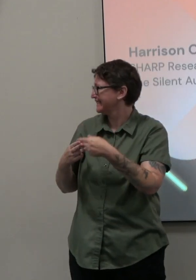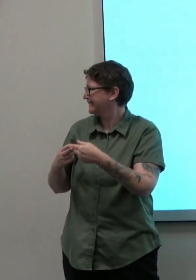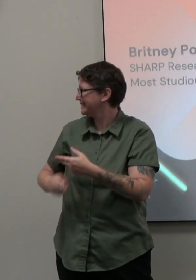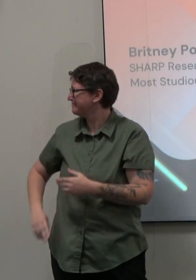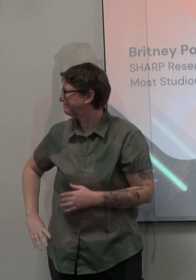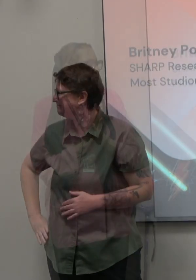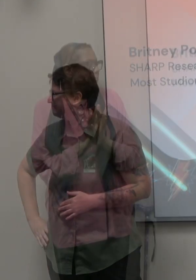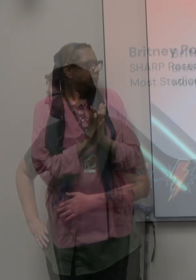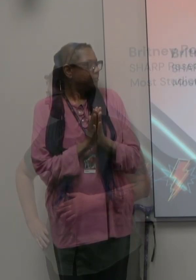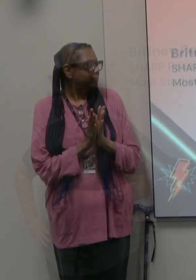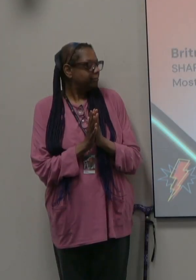Okay, next.